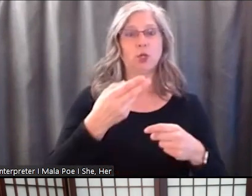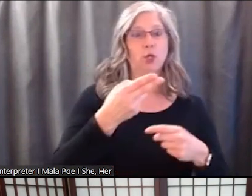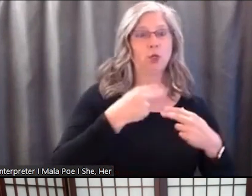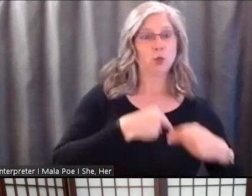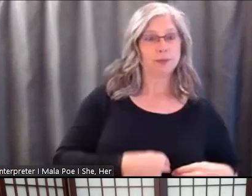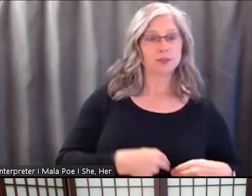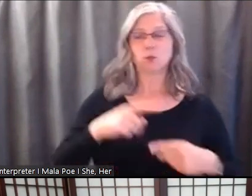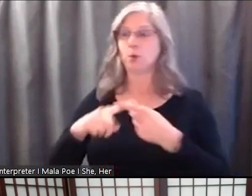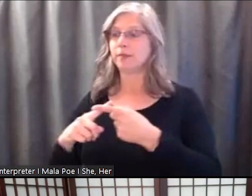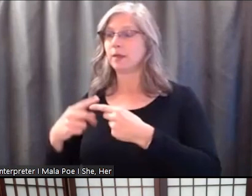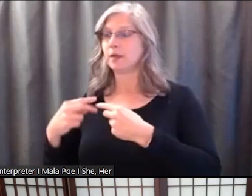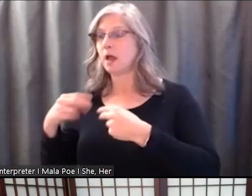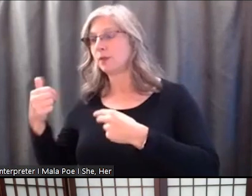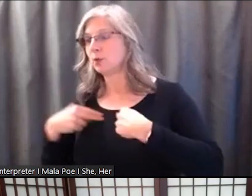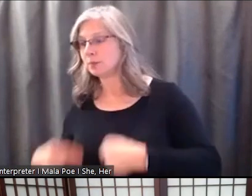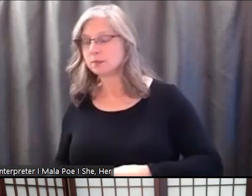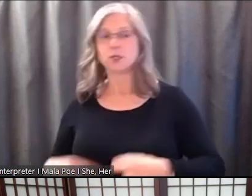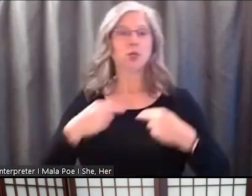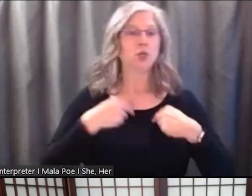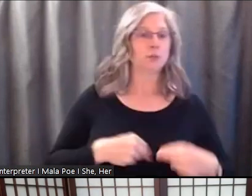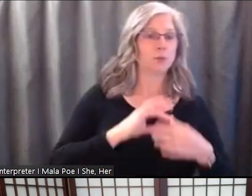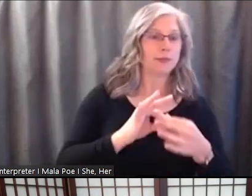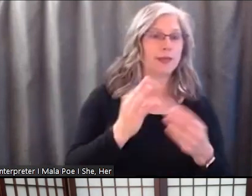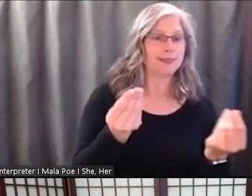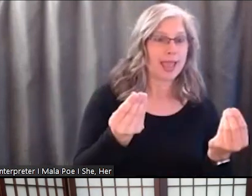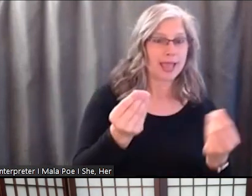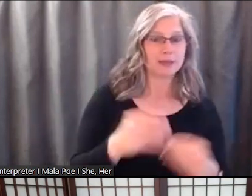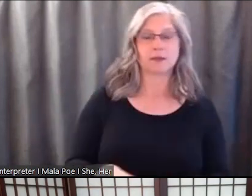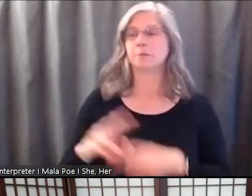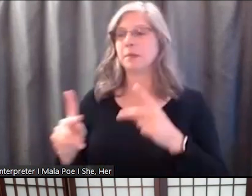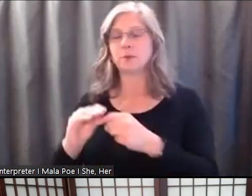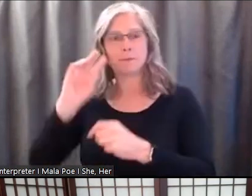non-human relations, people with political systems, all sorts of relationships.